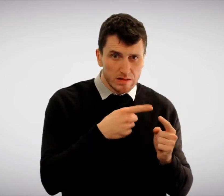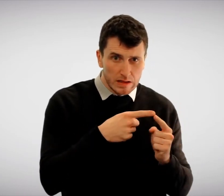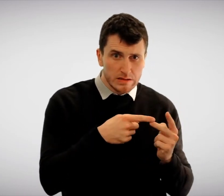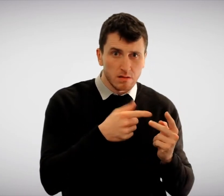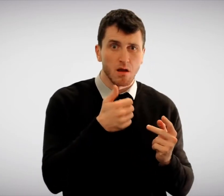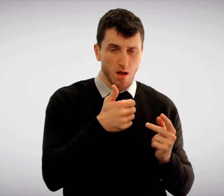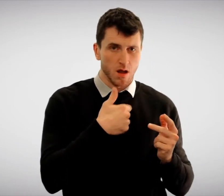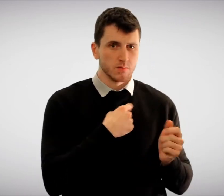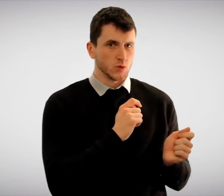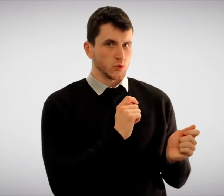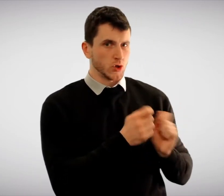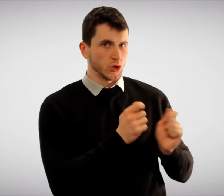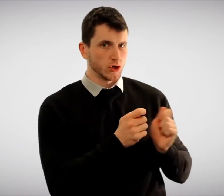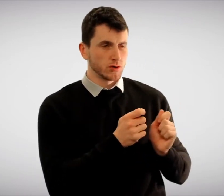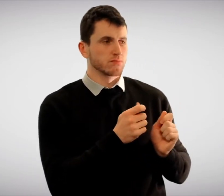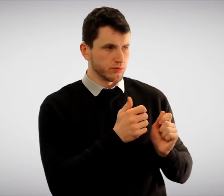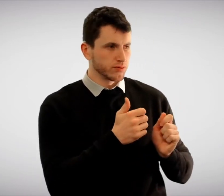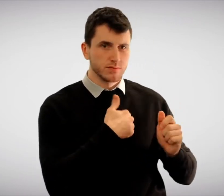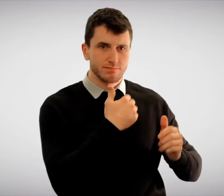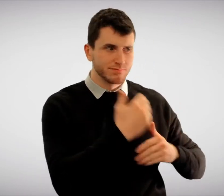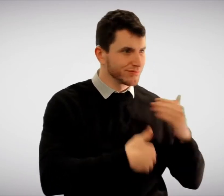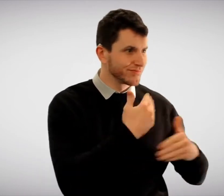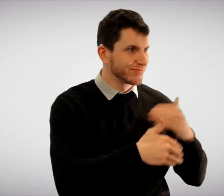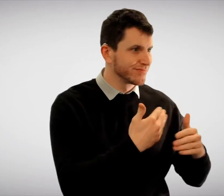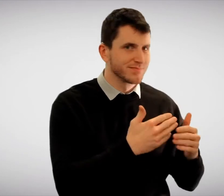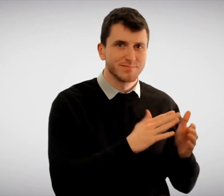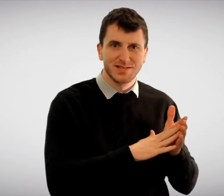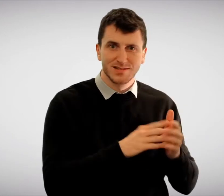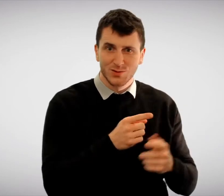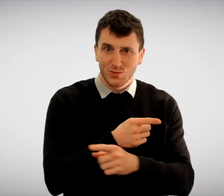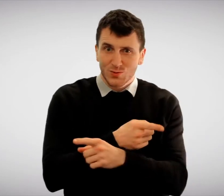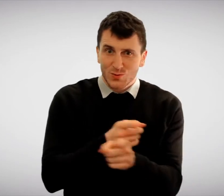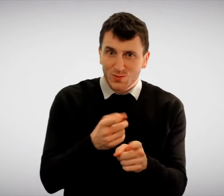so our events are more appealing to young people.